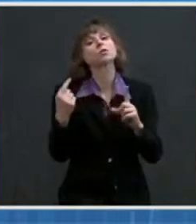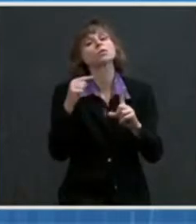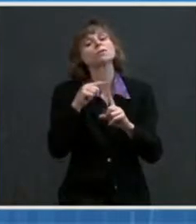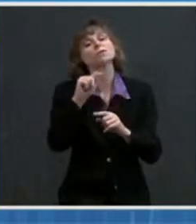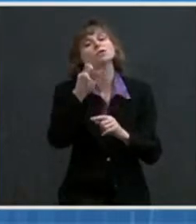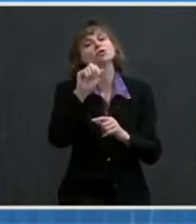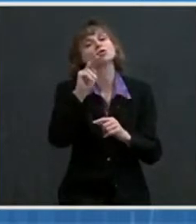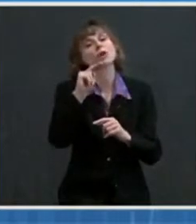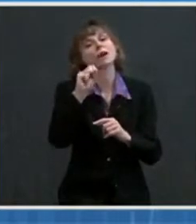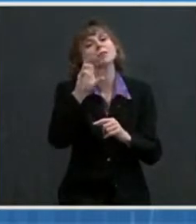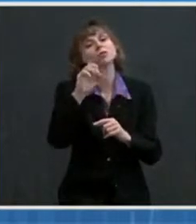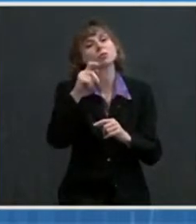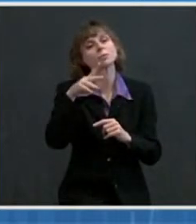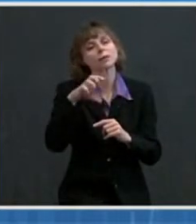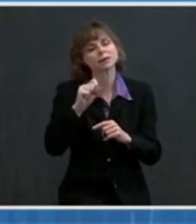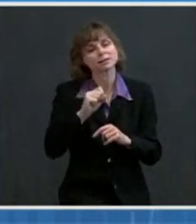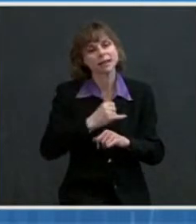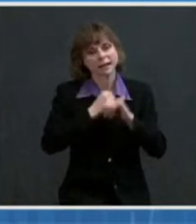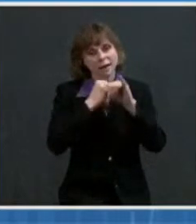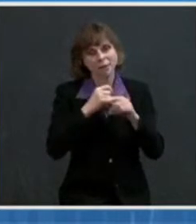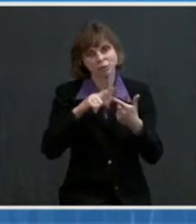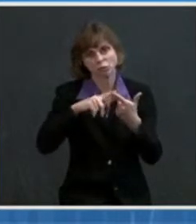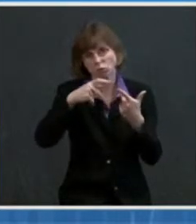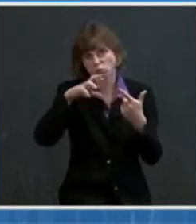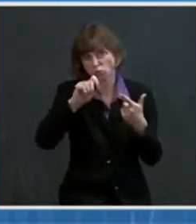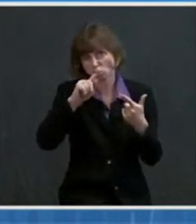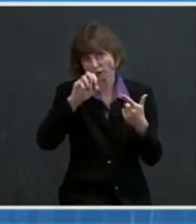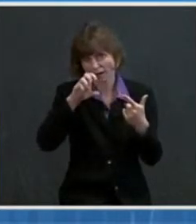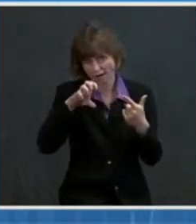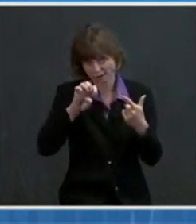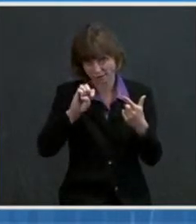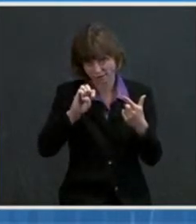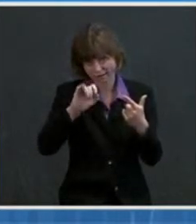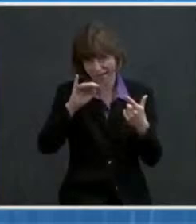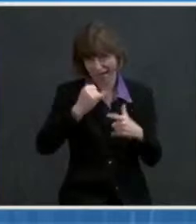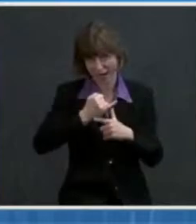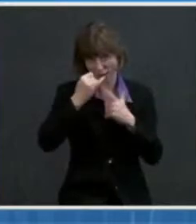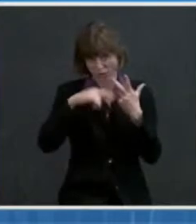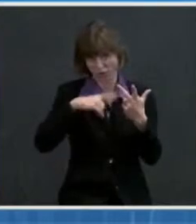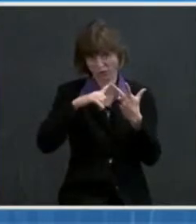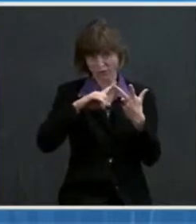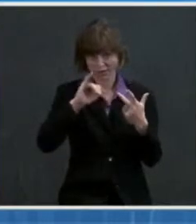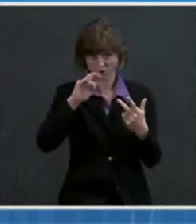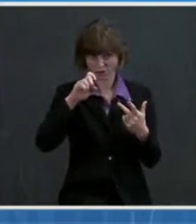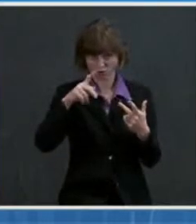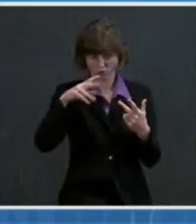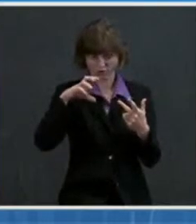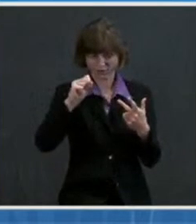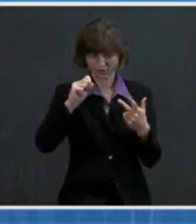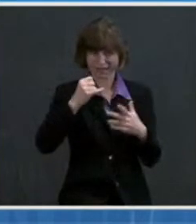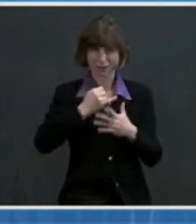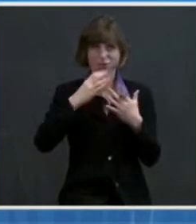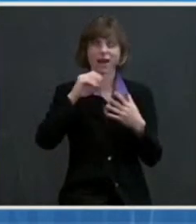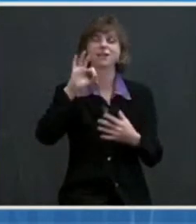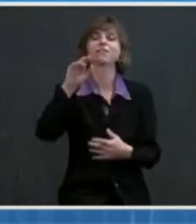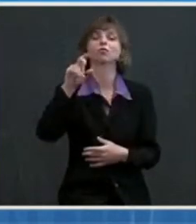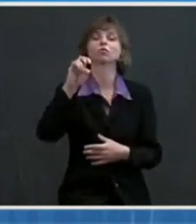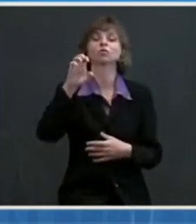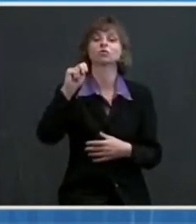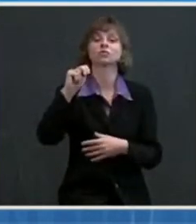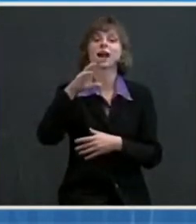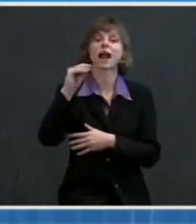RETRO VIRAL DRUG INCLUDING THE